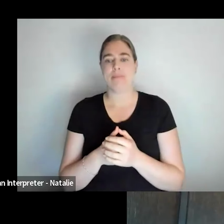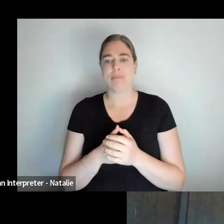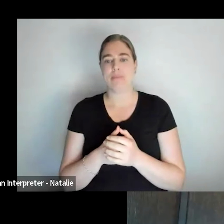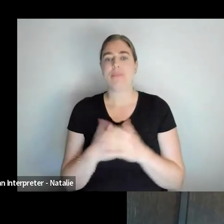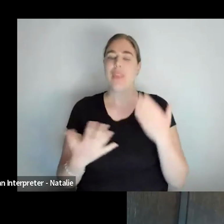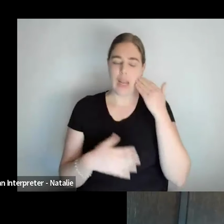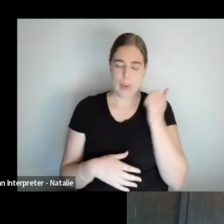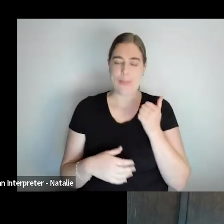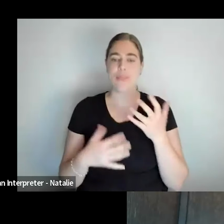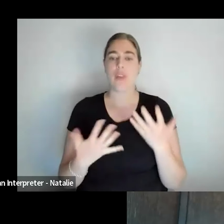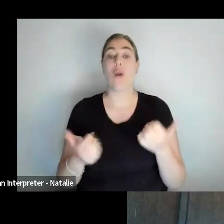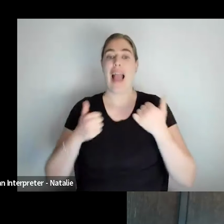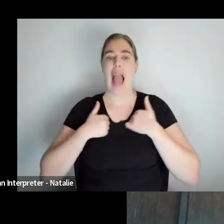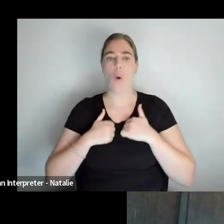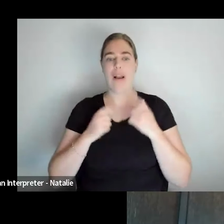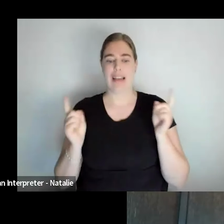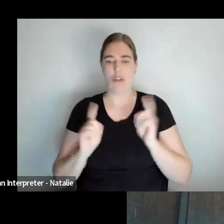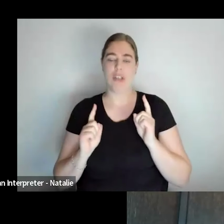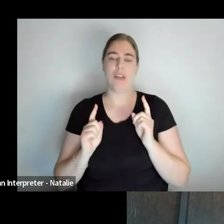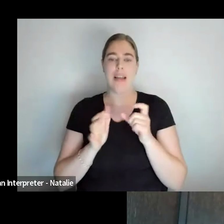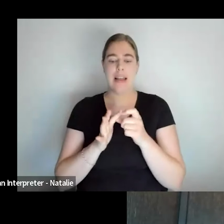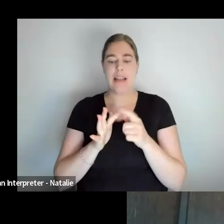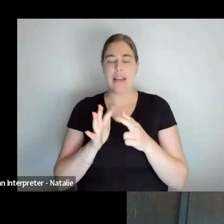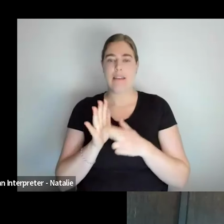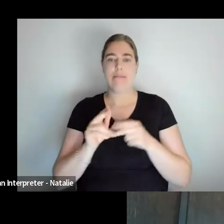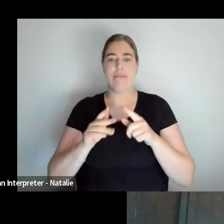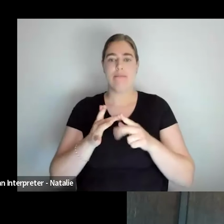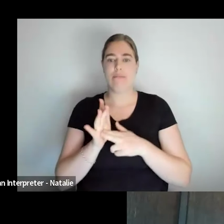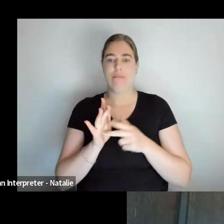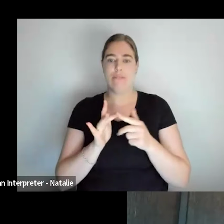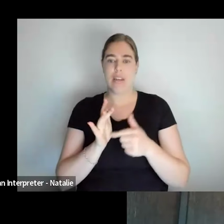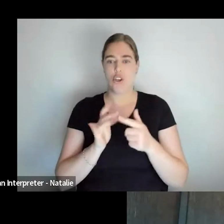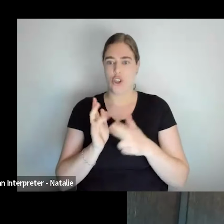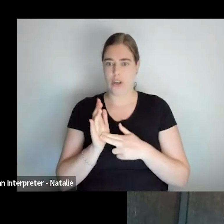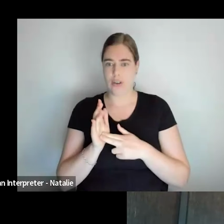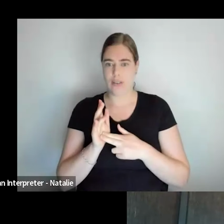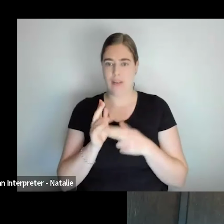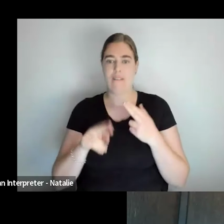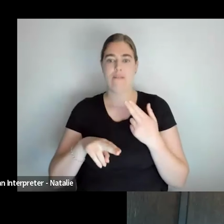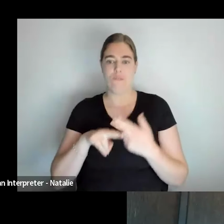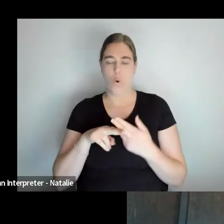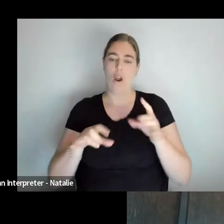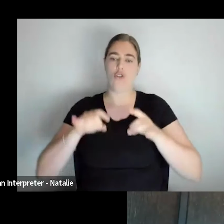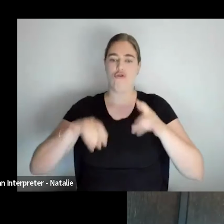Our working definition is that - for what constitutes an Australian story, the